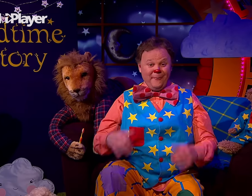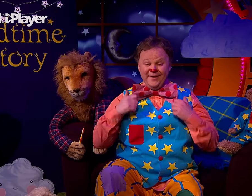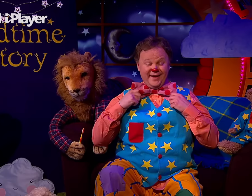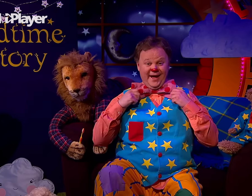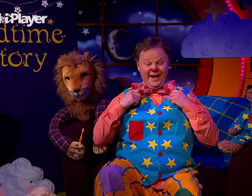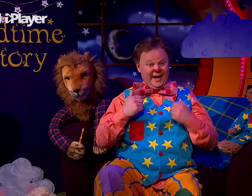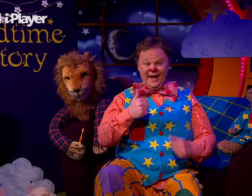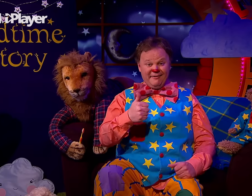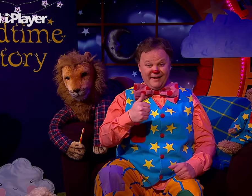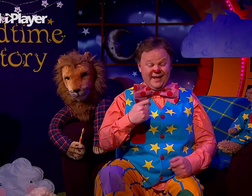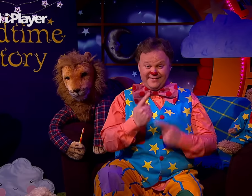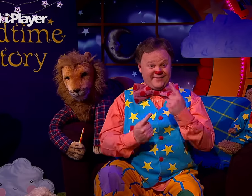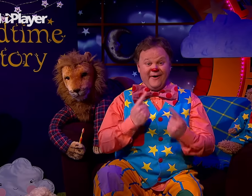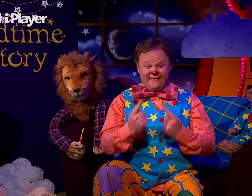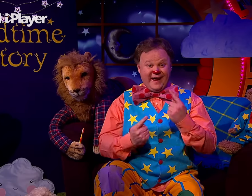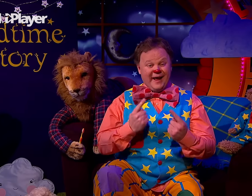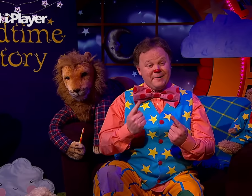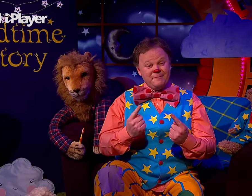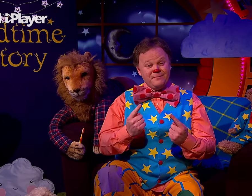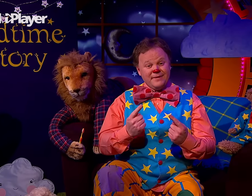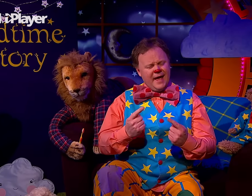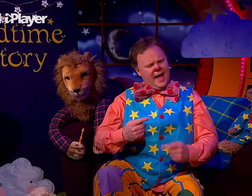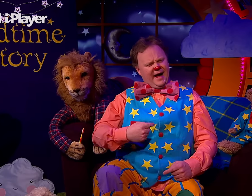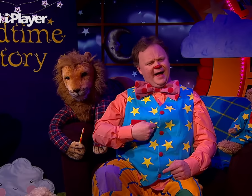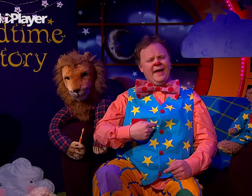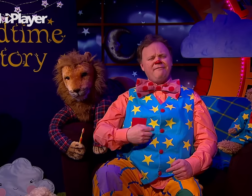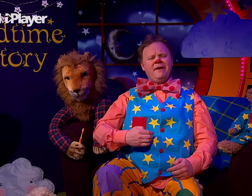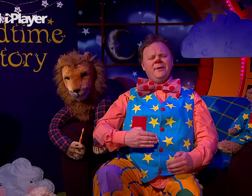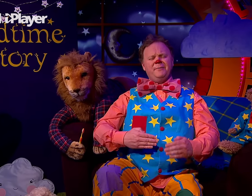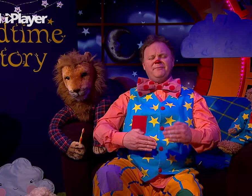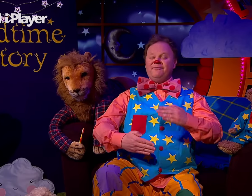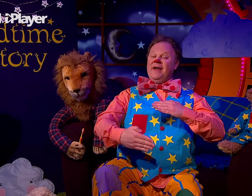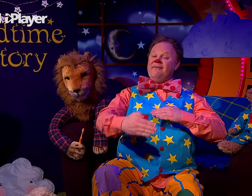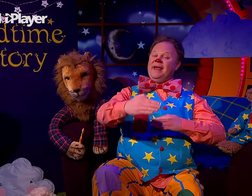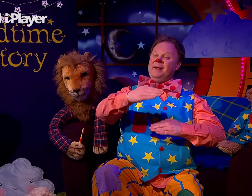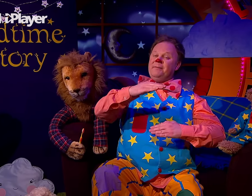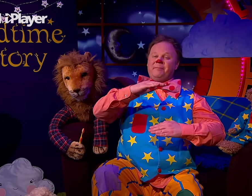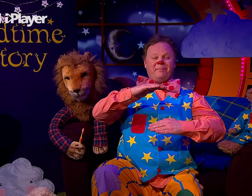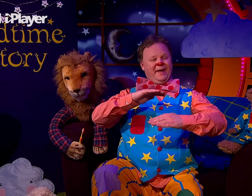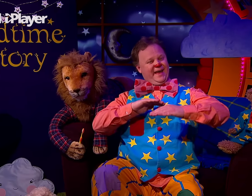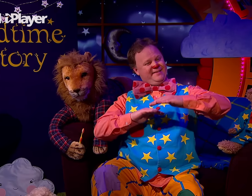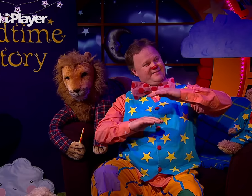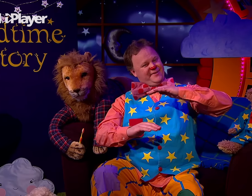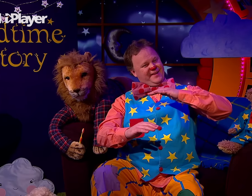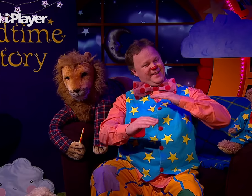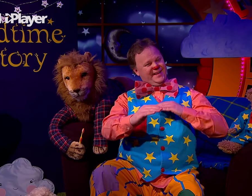what a lovely story i feel very peaceful